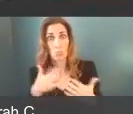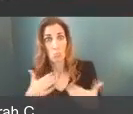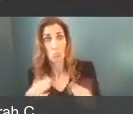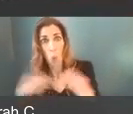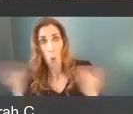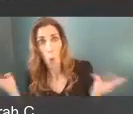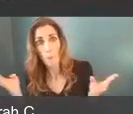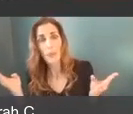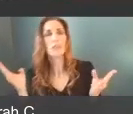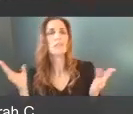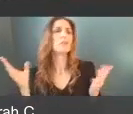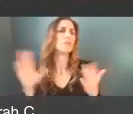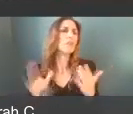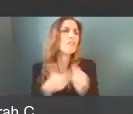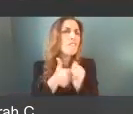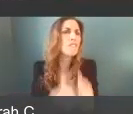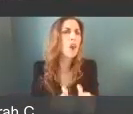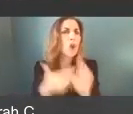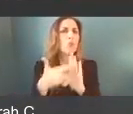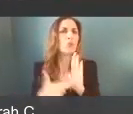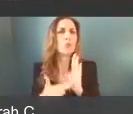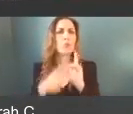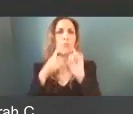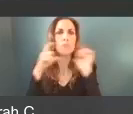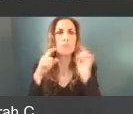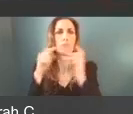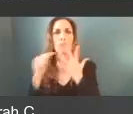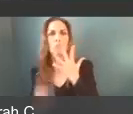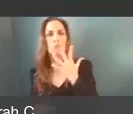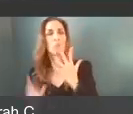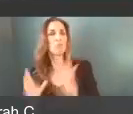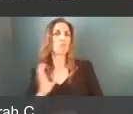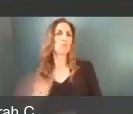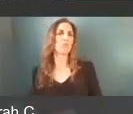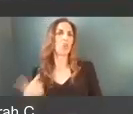of those strict mitigation measures in place, and we can continue to move through with our